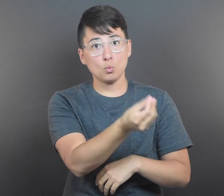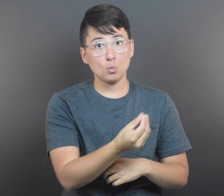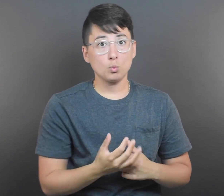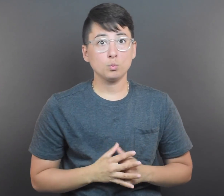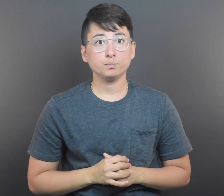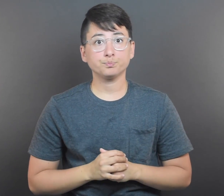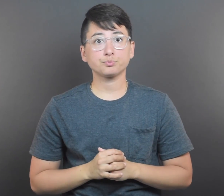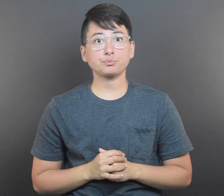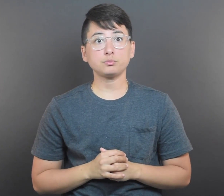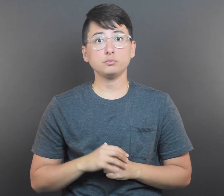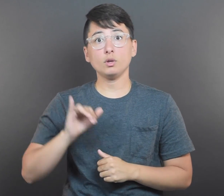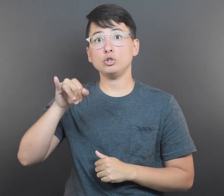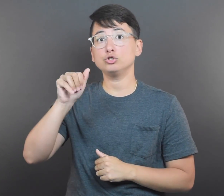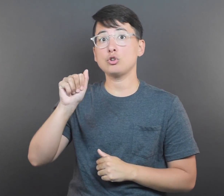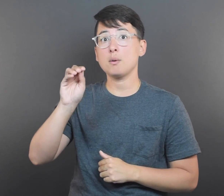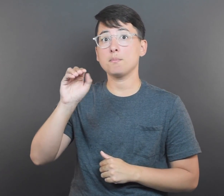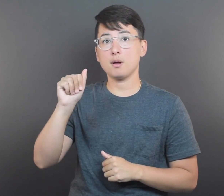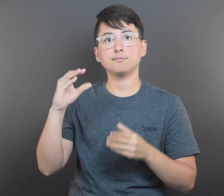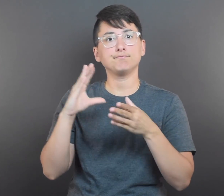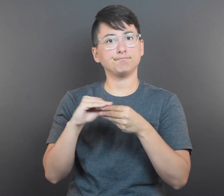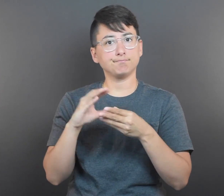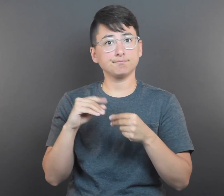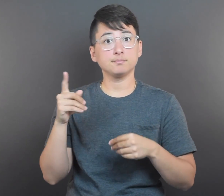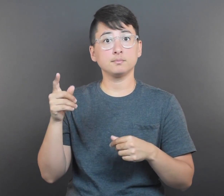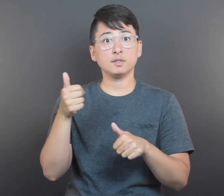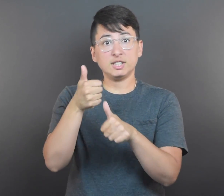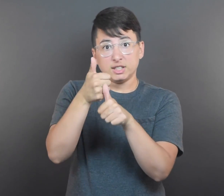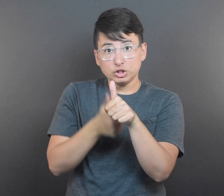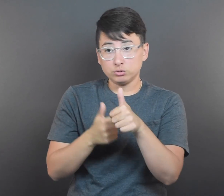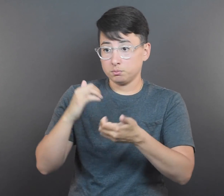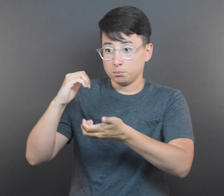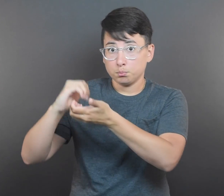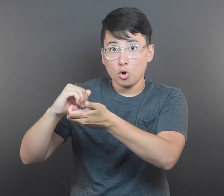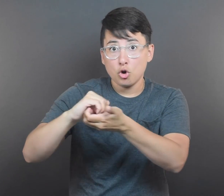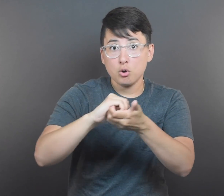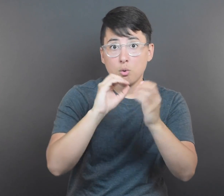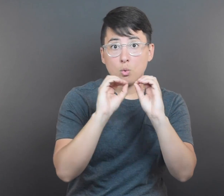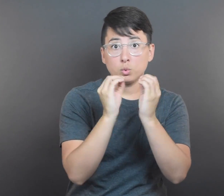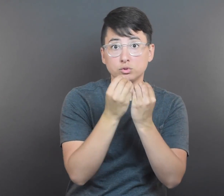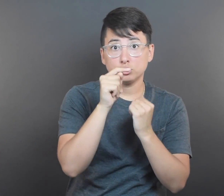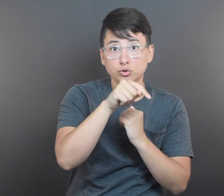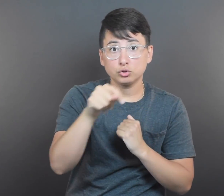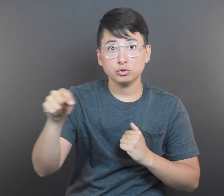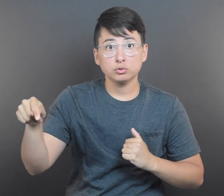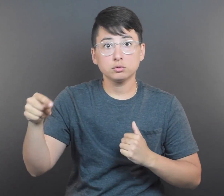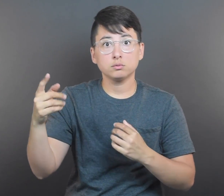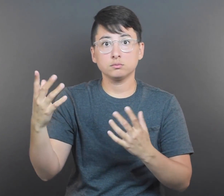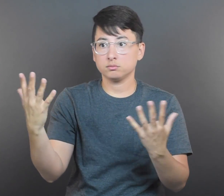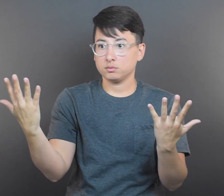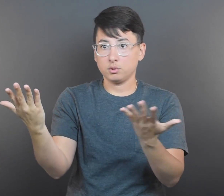to vaccinate over 200 people in this vax event," concluded Jama.